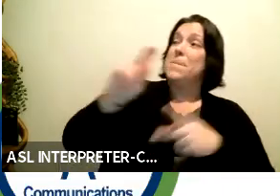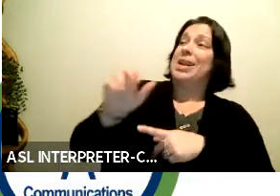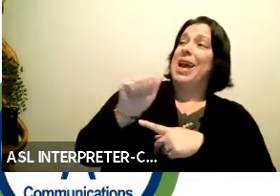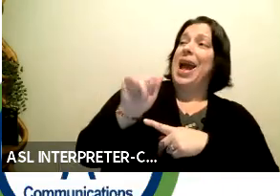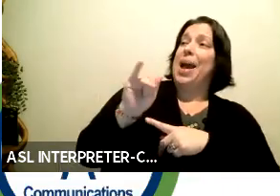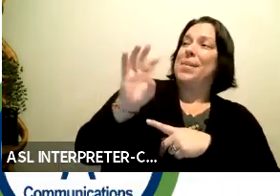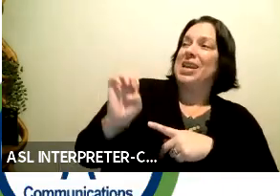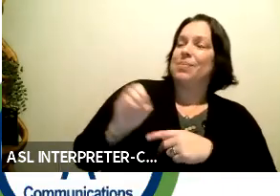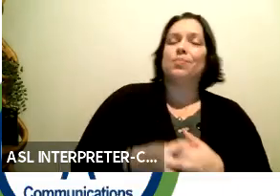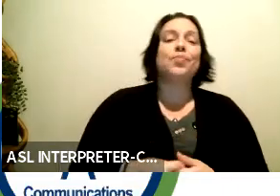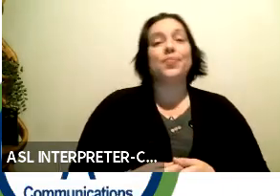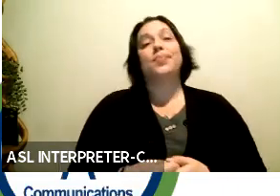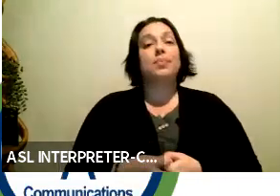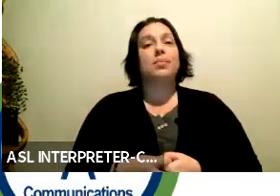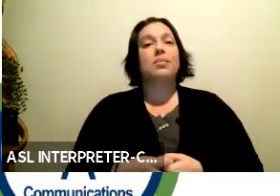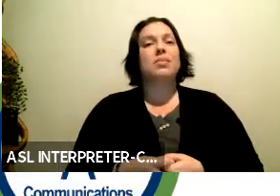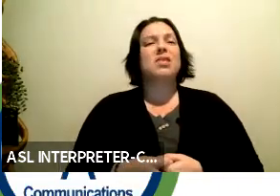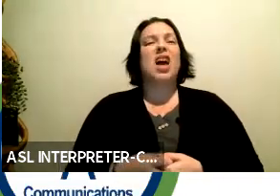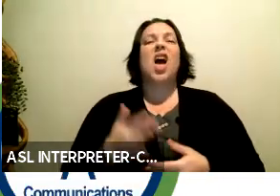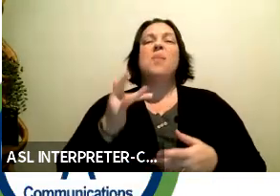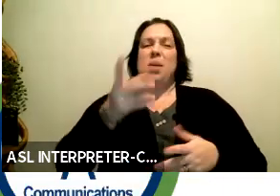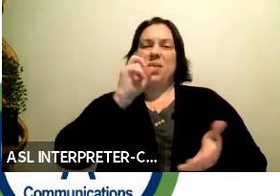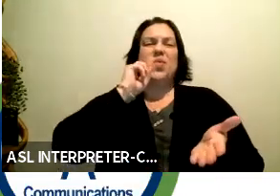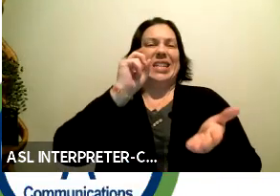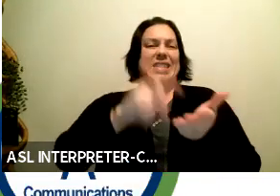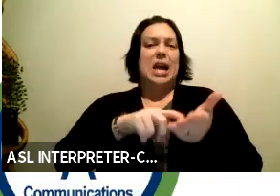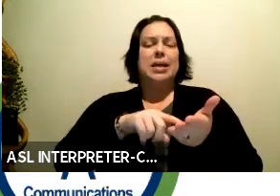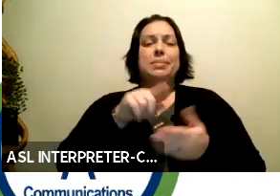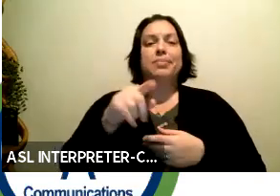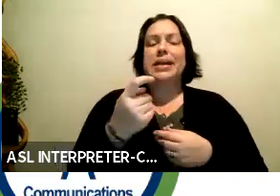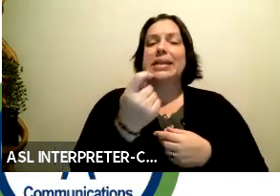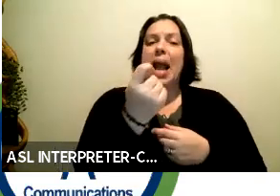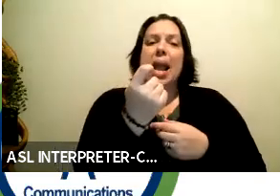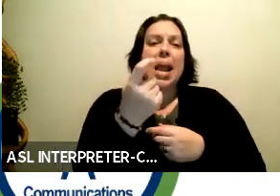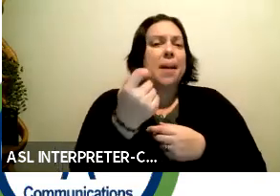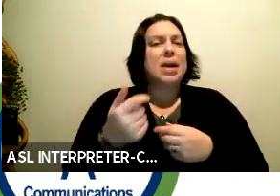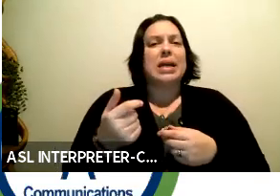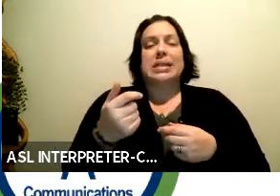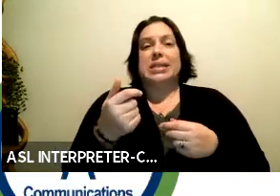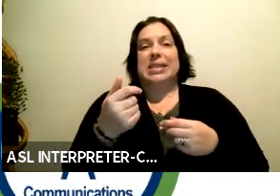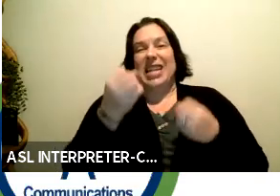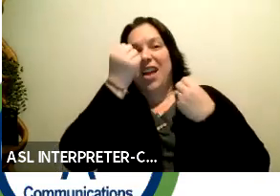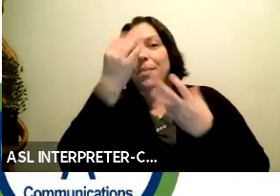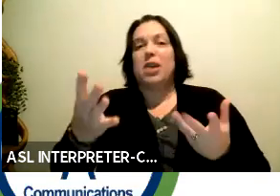As you can probably tell from these just little profiles of these three different emergency